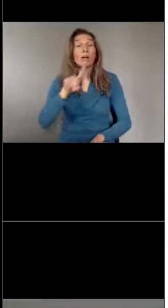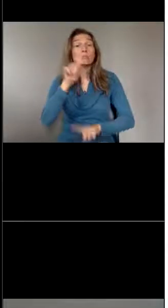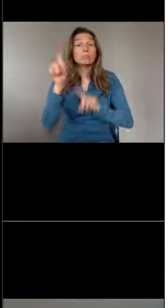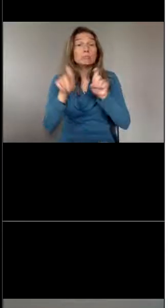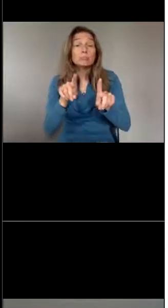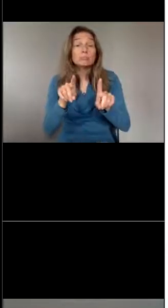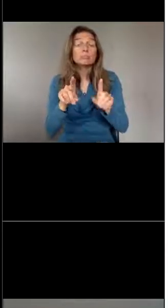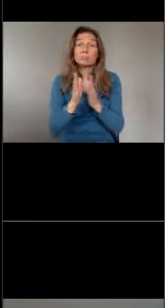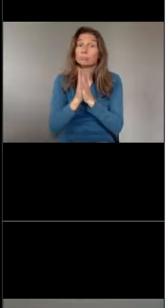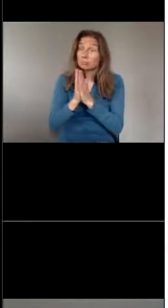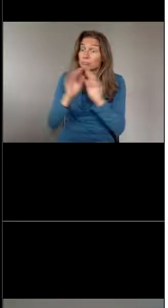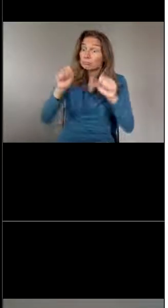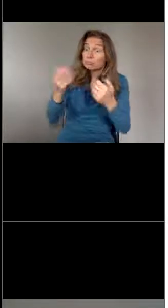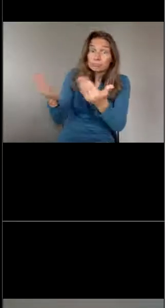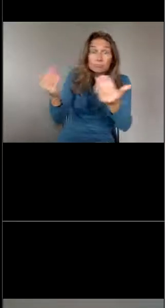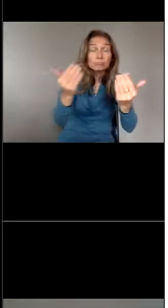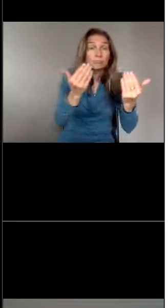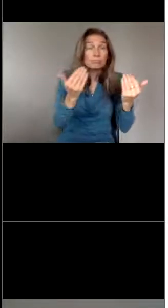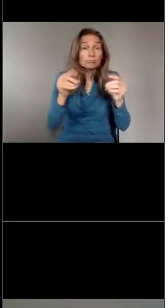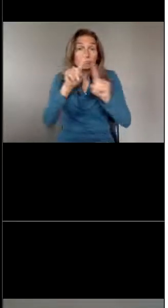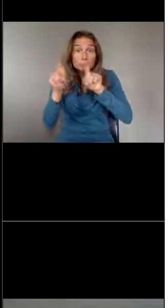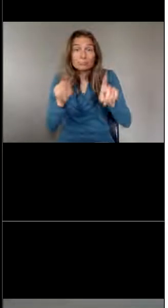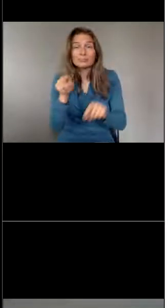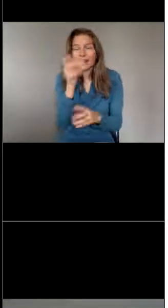For technical issues, please use the chat box,